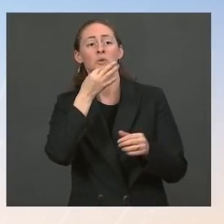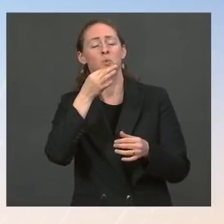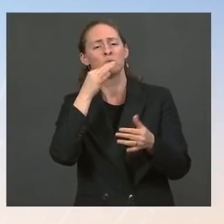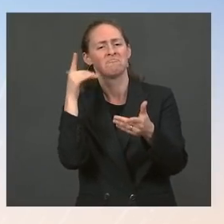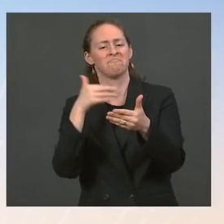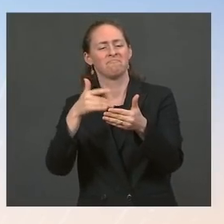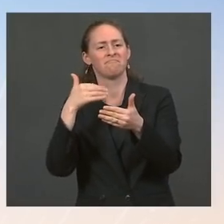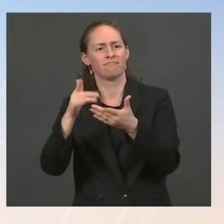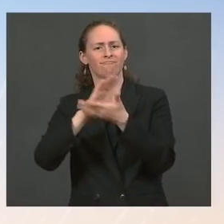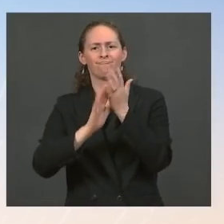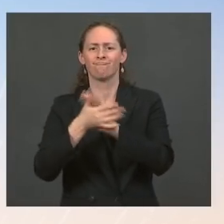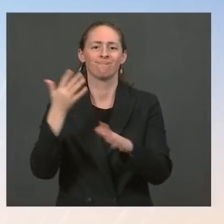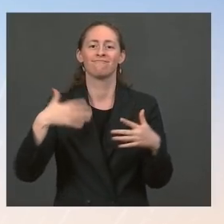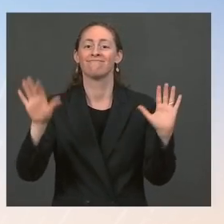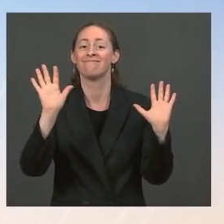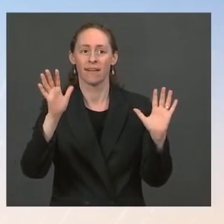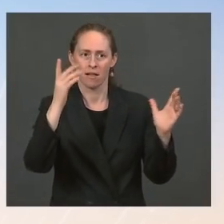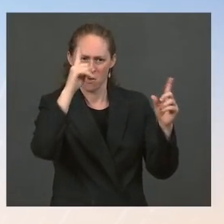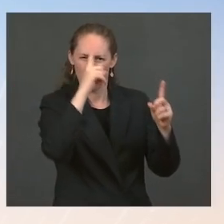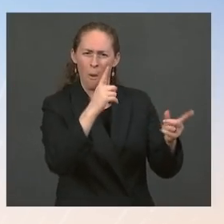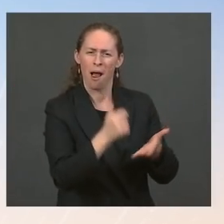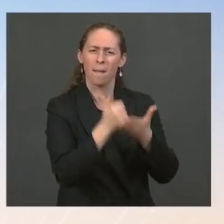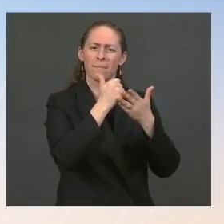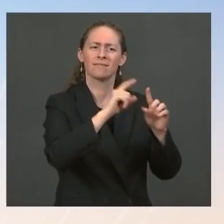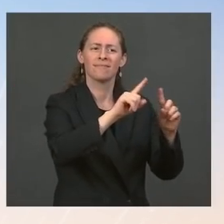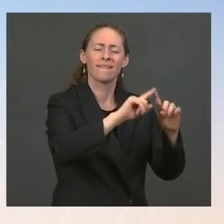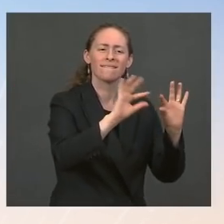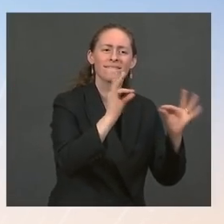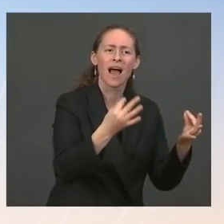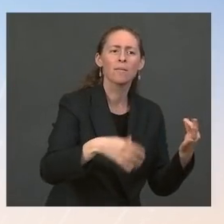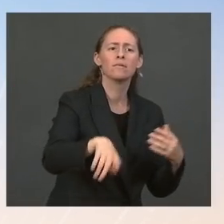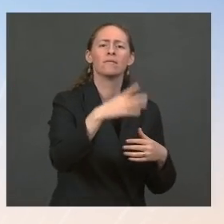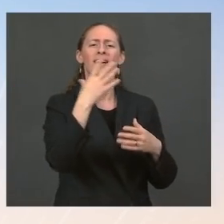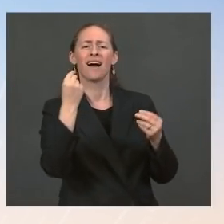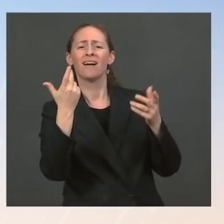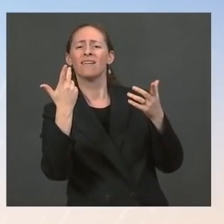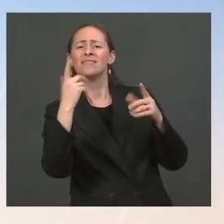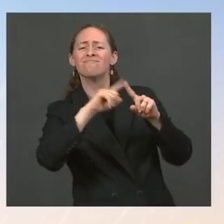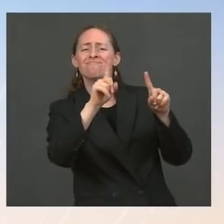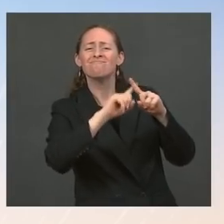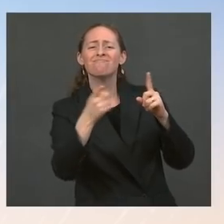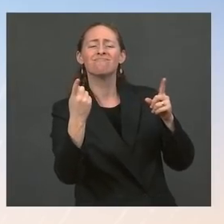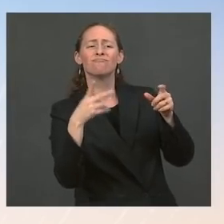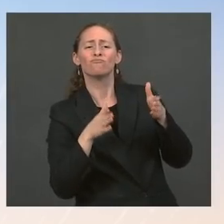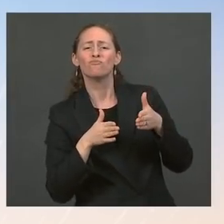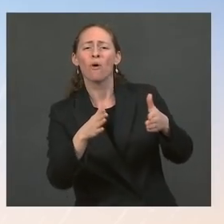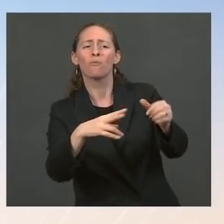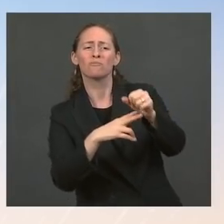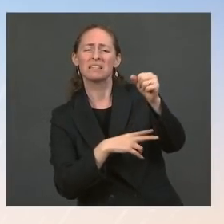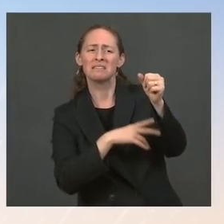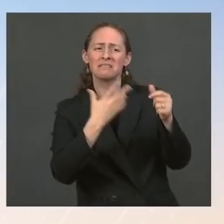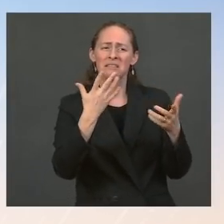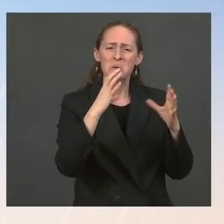outdated physical infrastructure, the increasingly devastating threat of climate change, and a tax system that gives special treatment